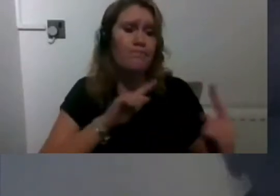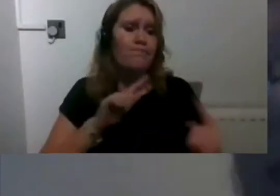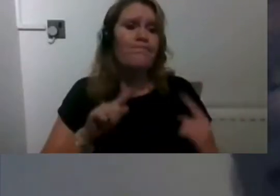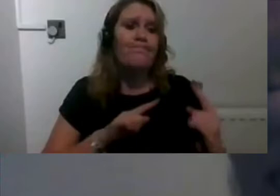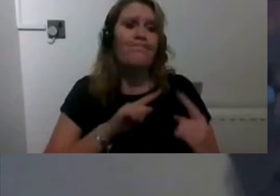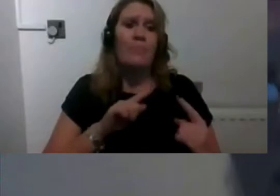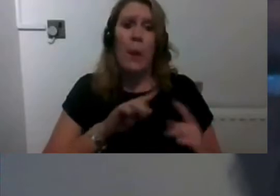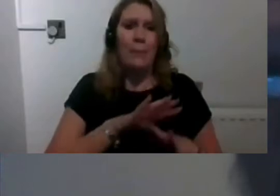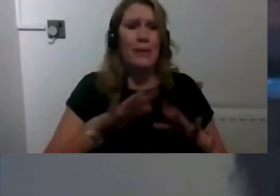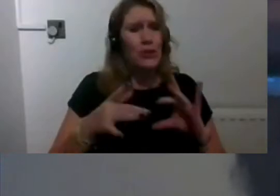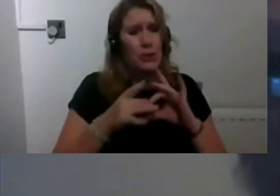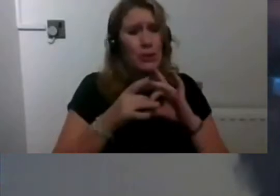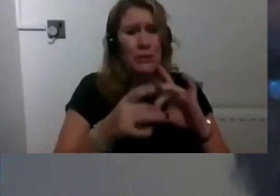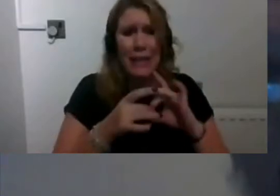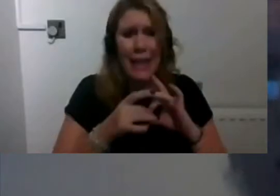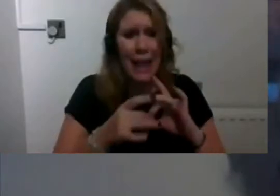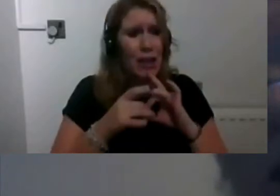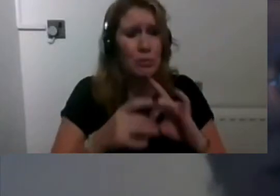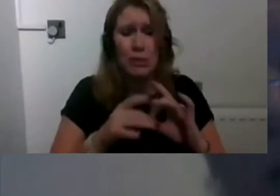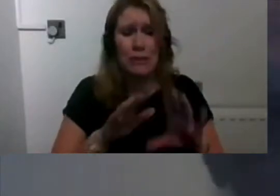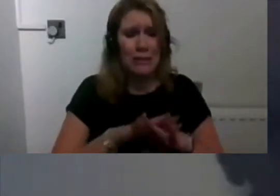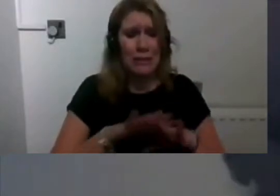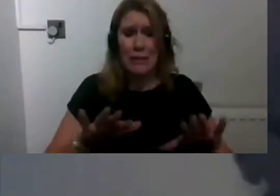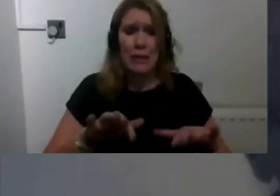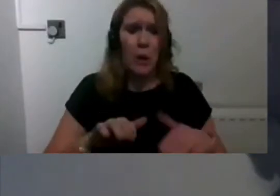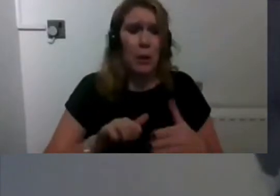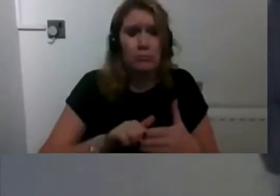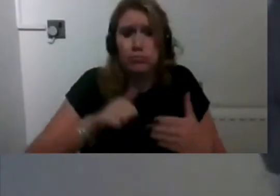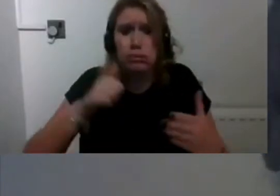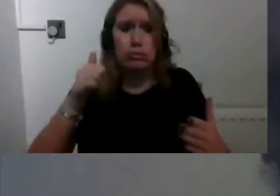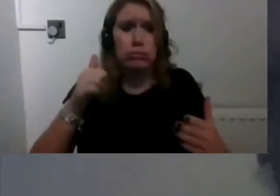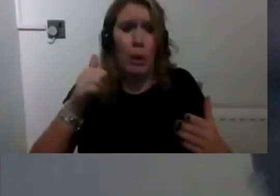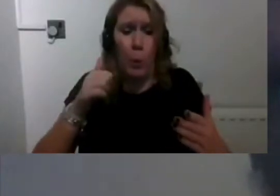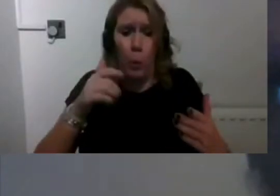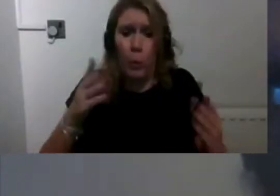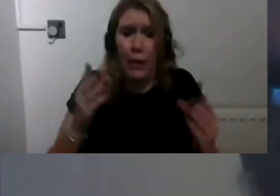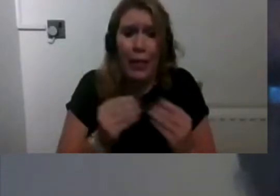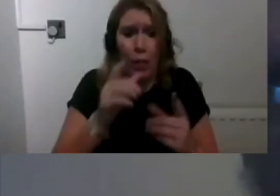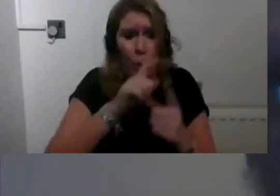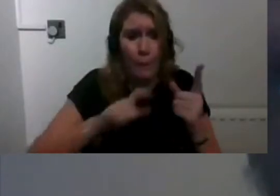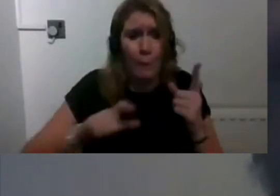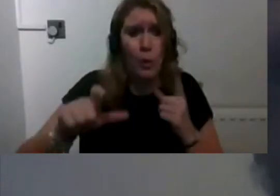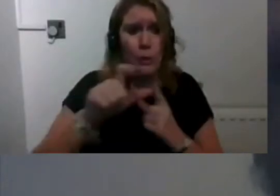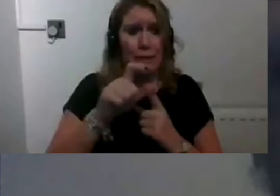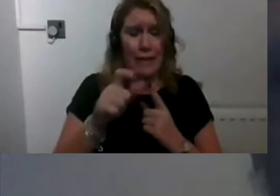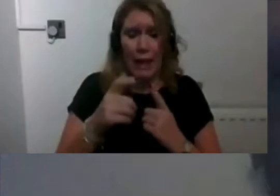Engagement is not a co-production. With our community,